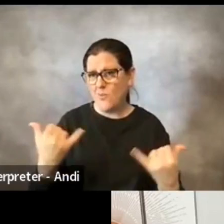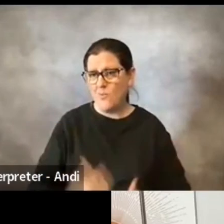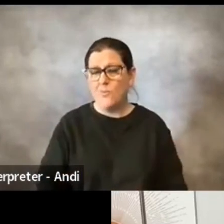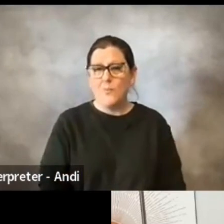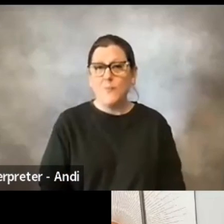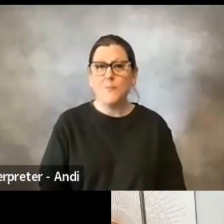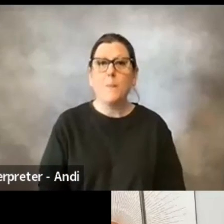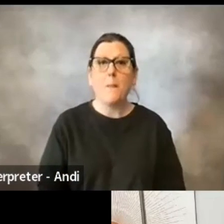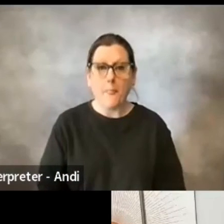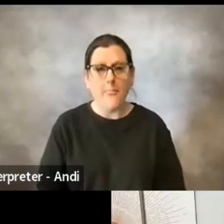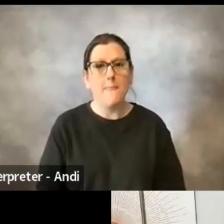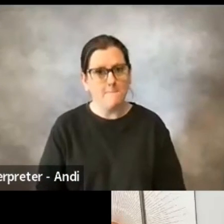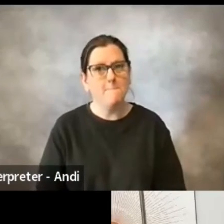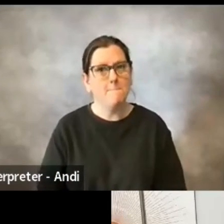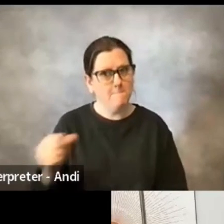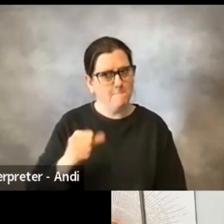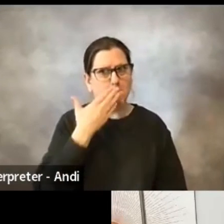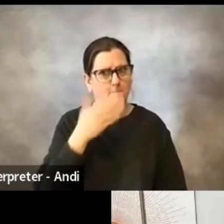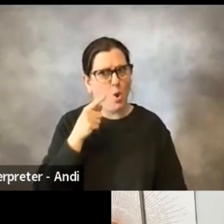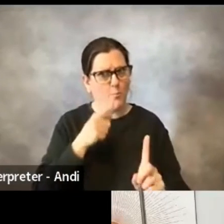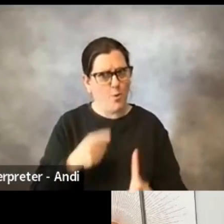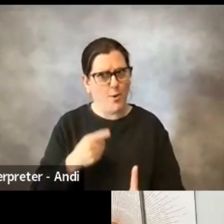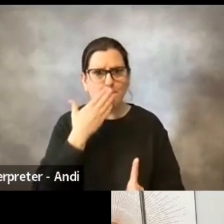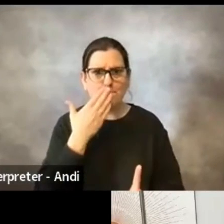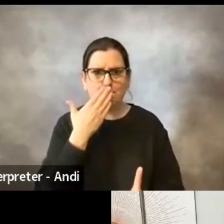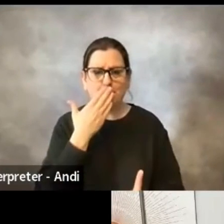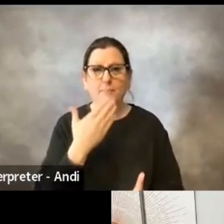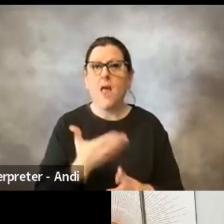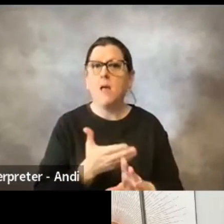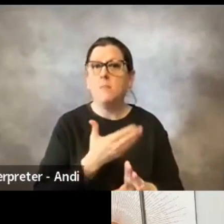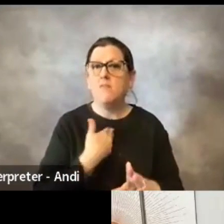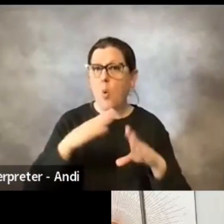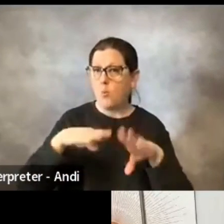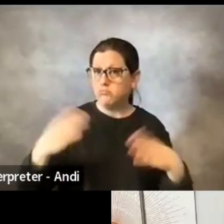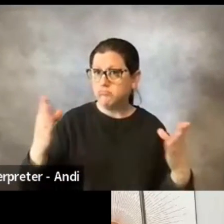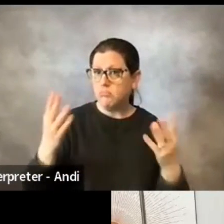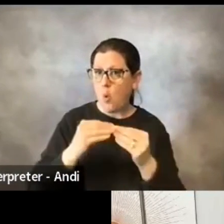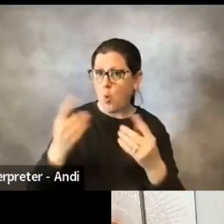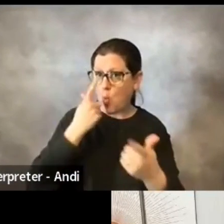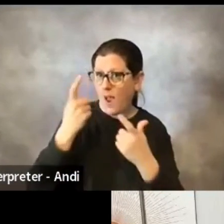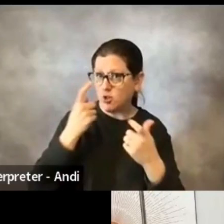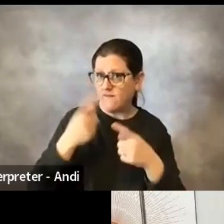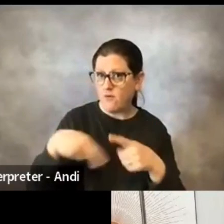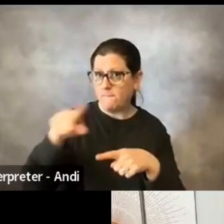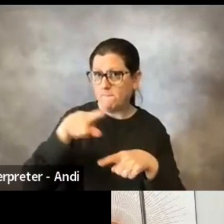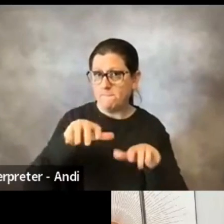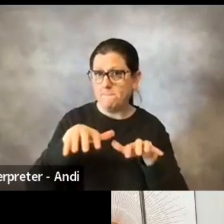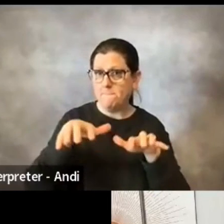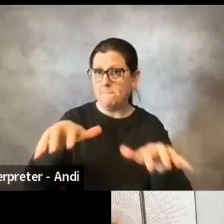Rebeccah Wolfkiel: Now, one really, really good points. Thank you. Before we open it up to some questions from the